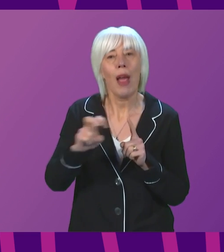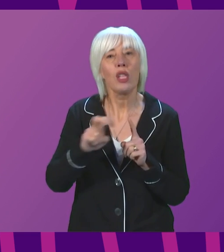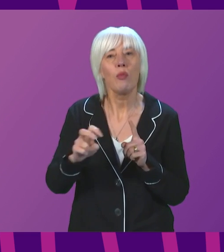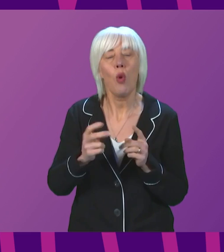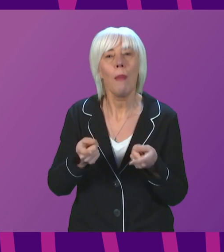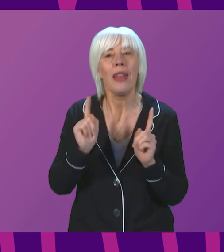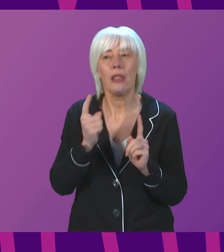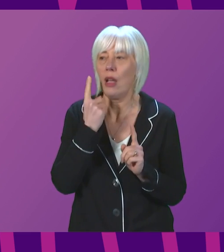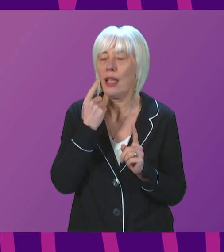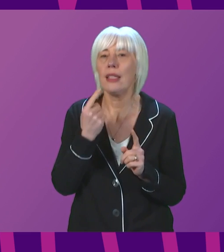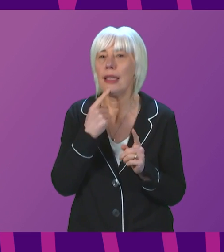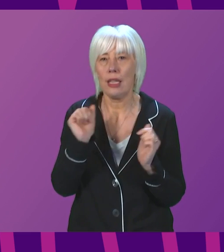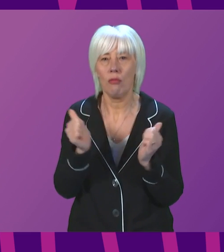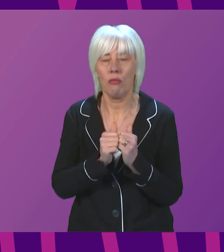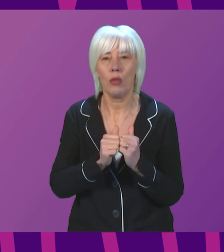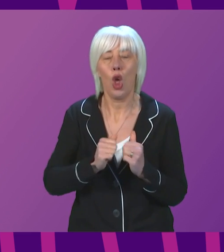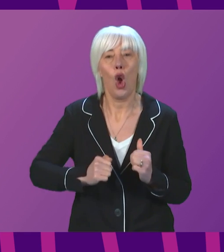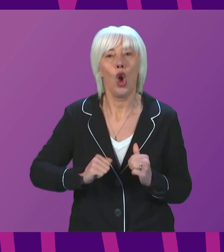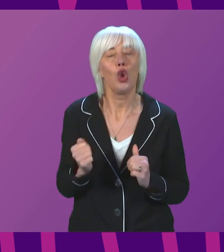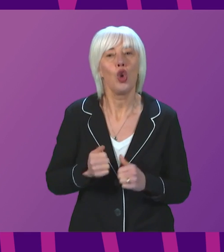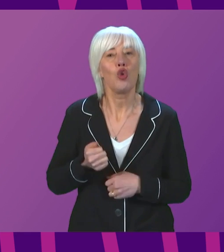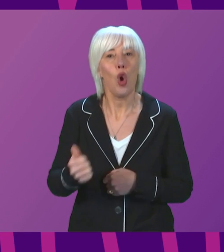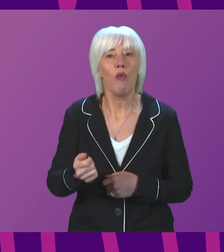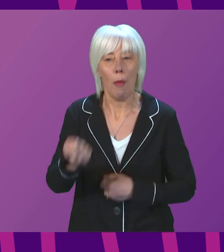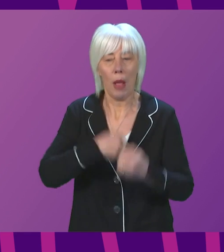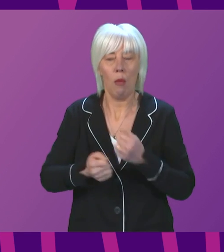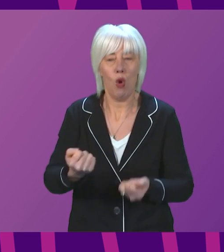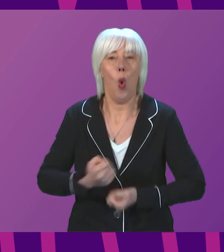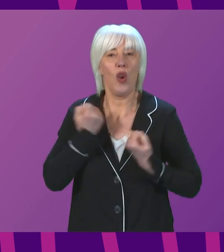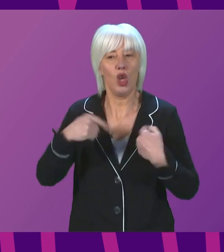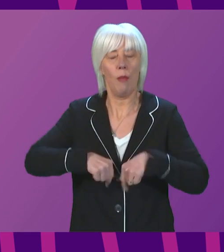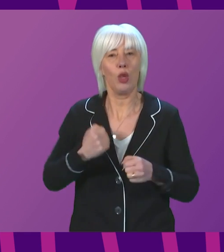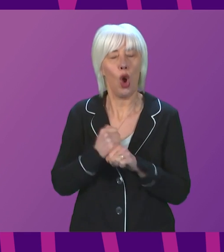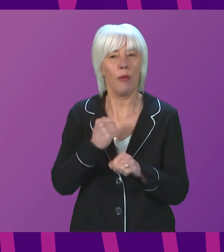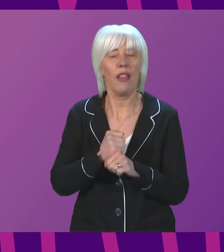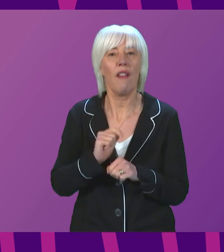yesterday that ScotRail will come into public ownership on 1 April; that upholds a manifesto